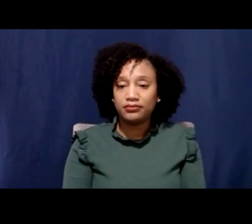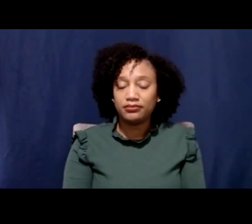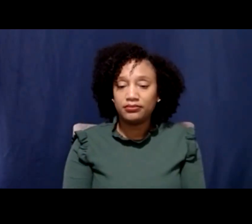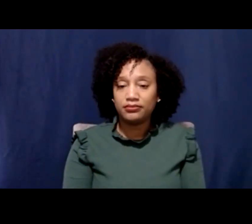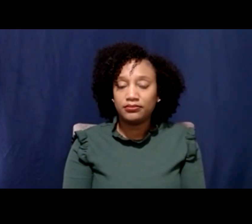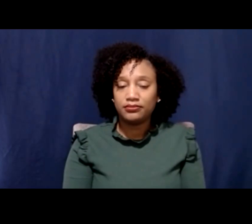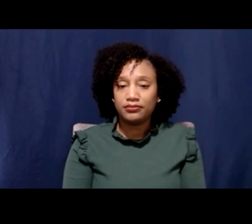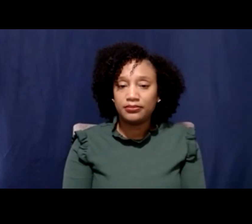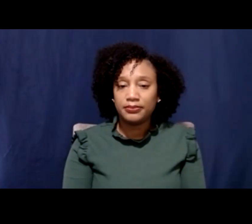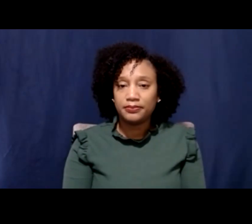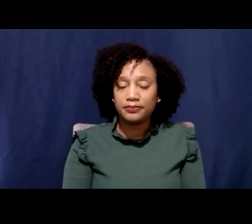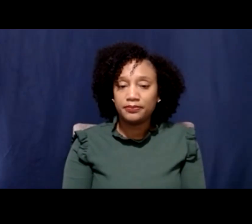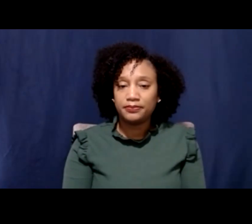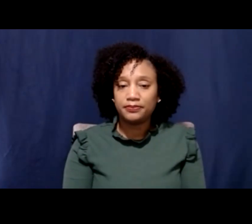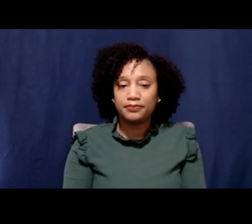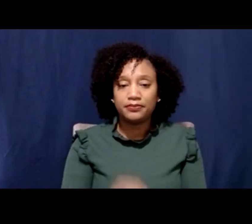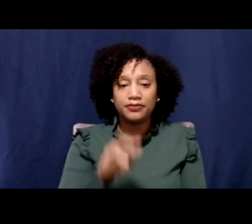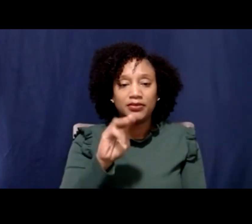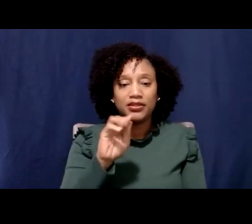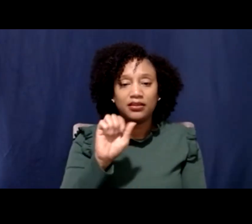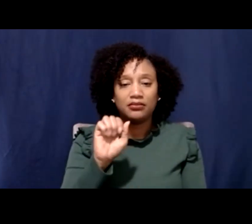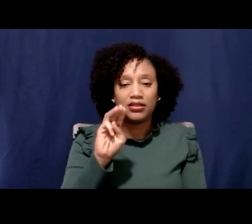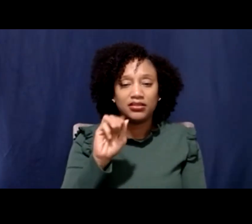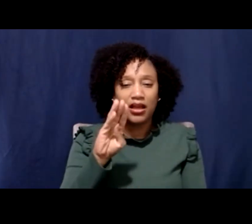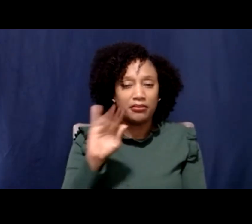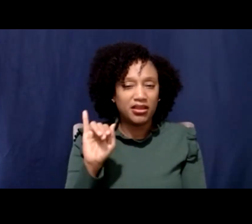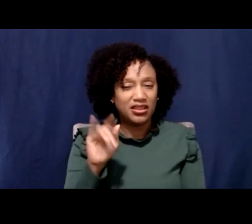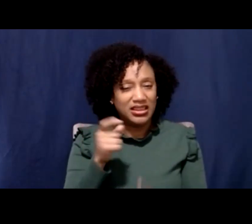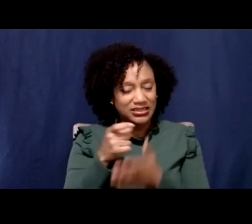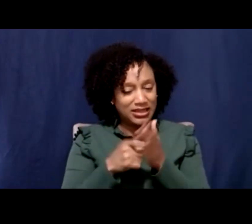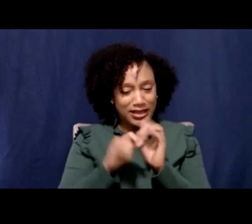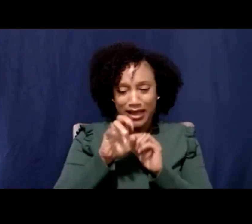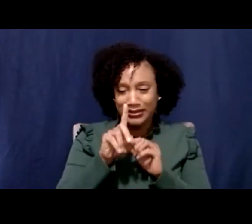I'm not sure if there's a cost associated with the tax ID, number one,